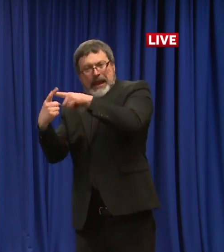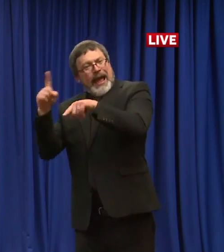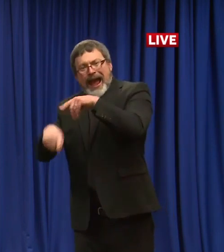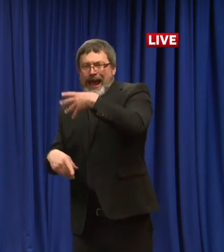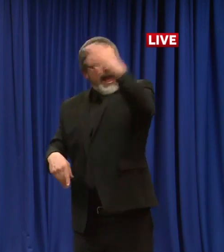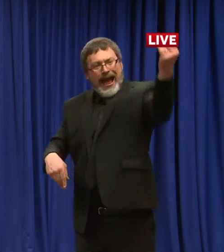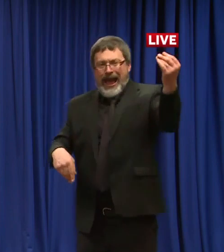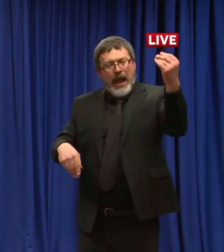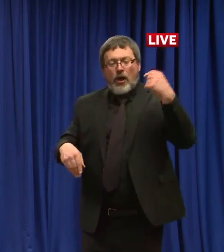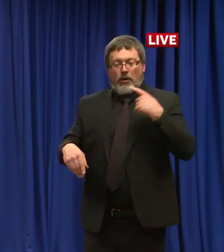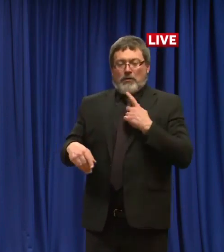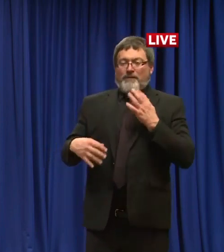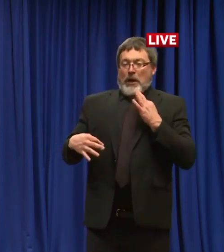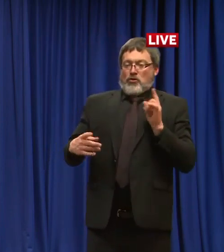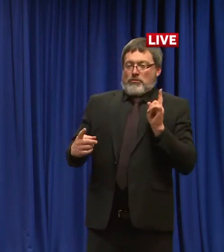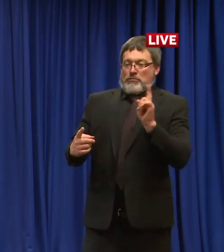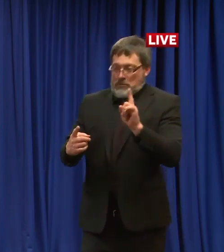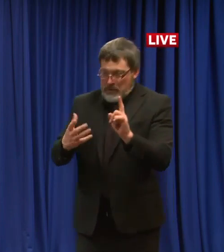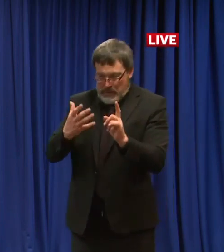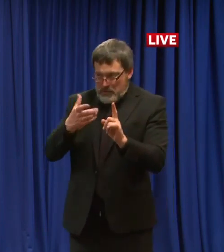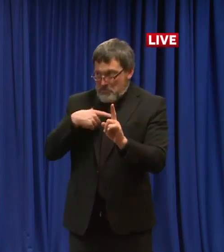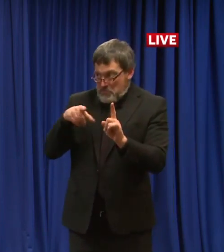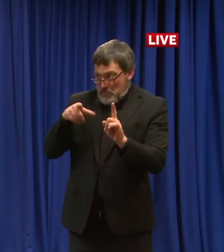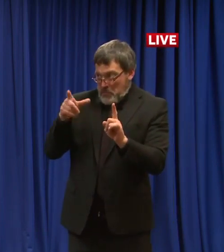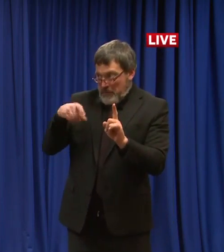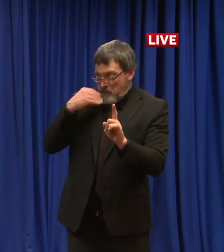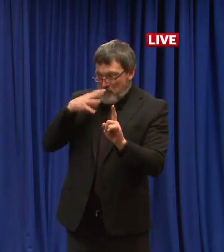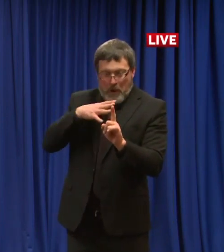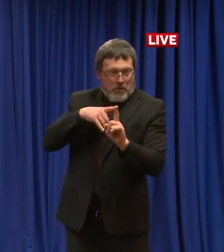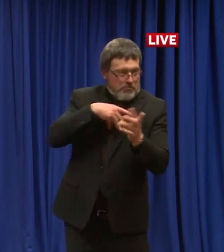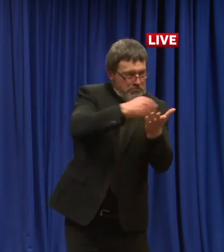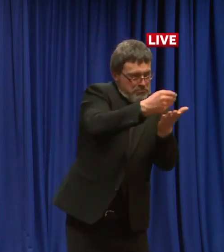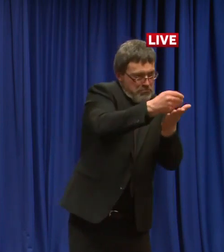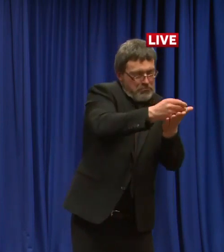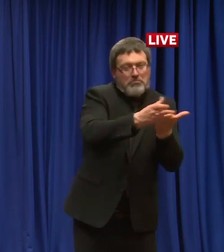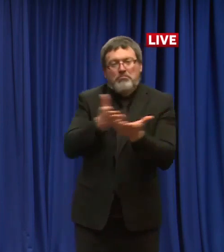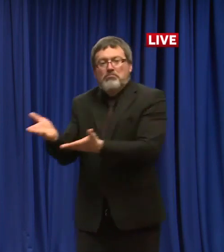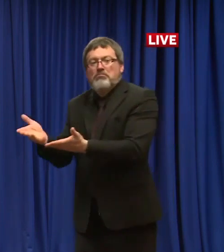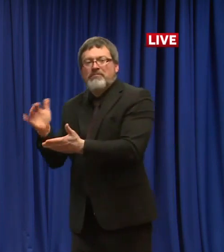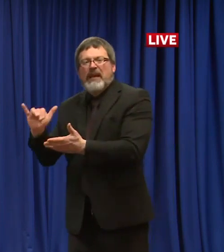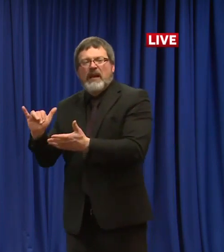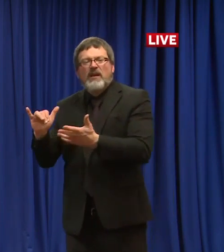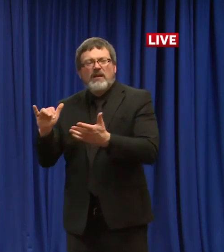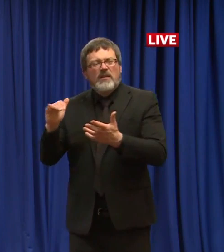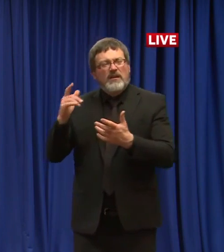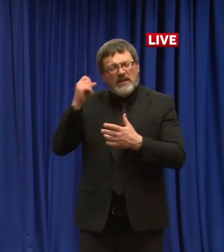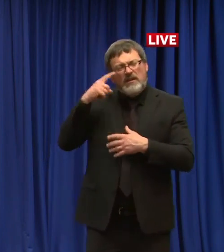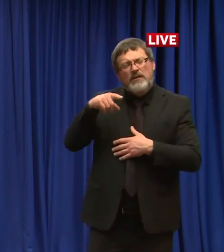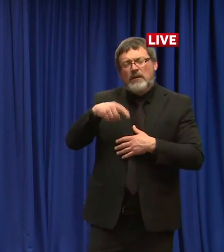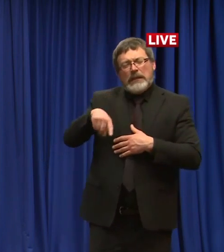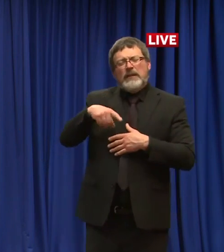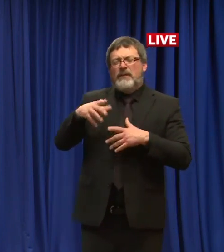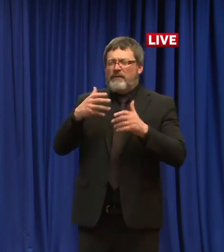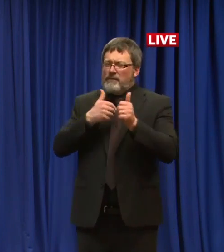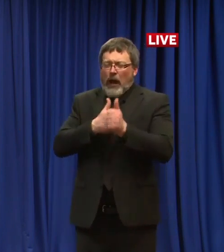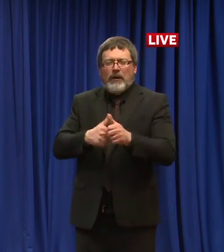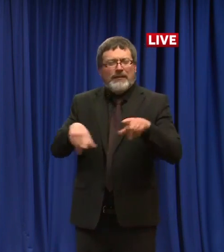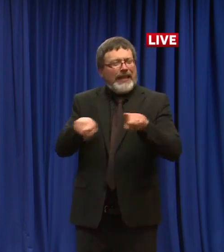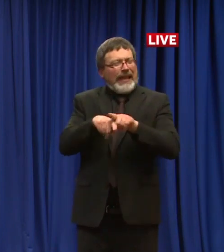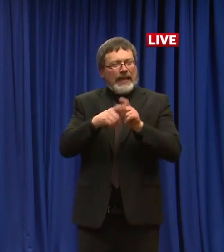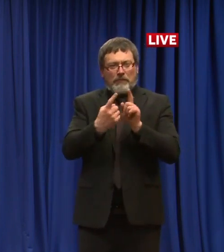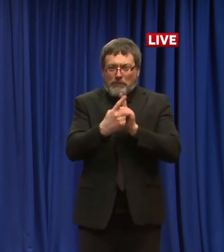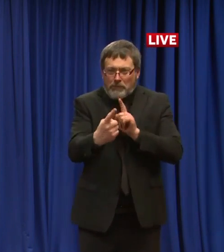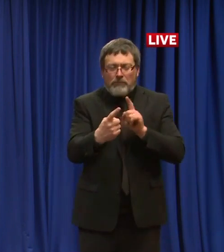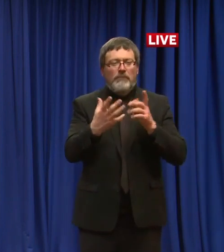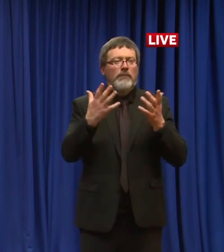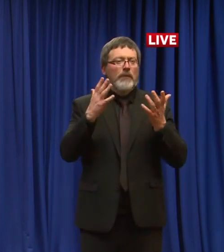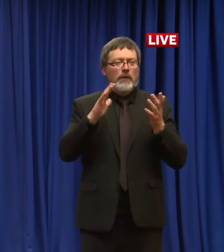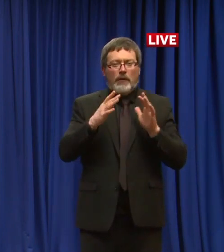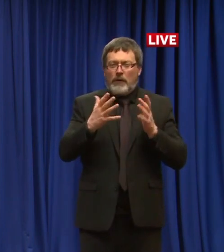THE FRONT STEP, WHATEVER IT MIGHT BE BUT NO WE TRY TO MAINTAIN A GOOD PHYSICAL DISTANCING FOR THOSE FOLKS AS WELL AS MANY ASPECTS THAT WE CAN I THINK WE HAVE A FEW YOU WANT